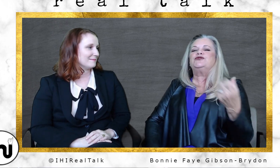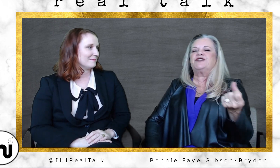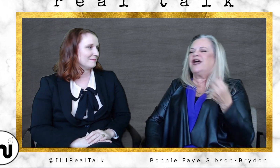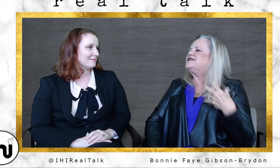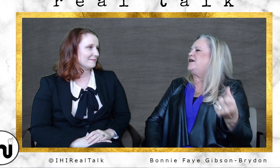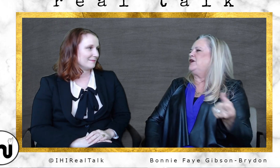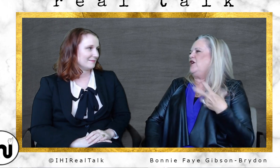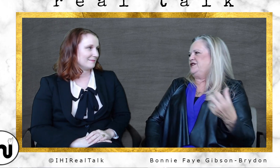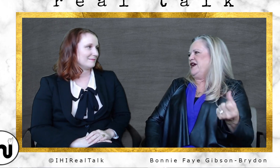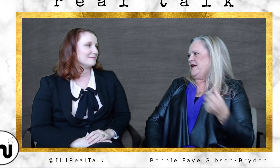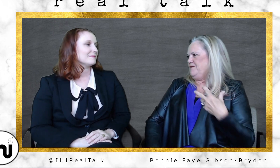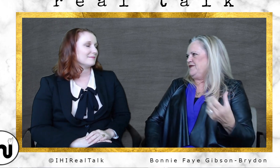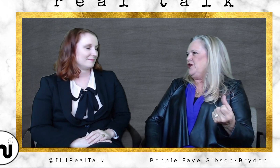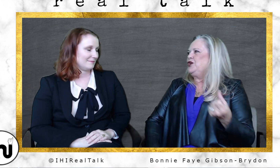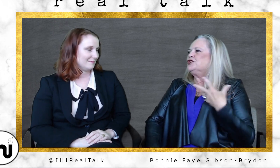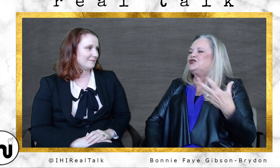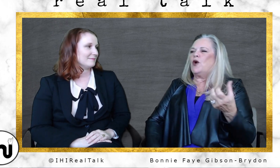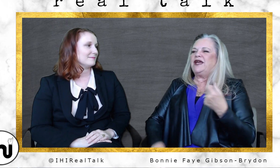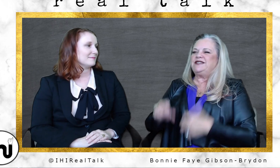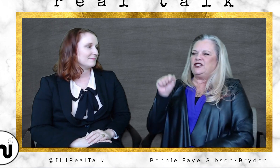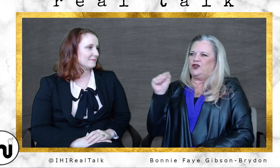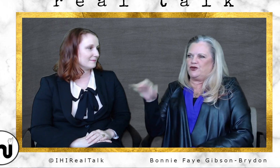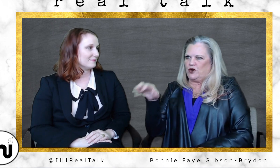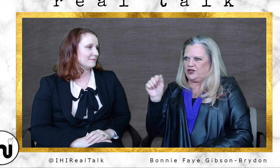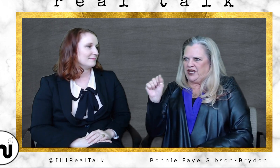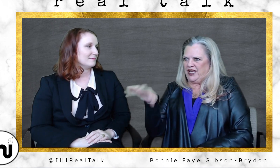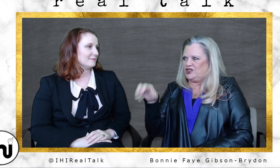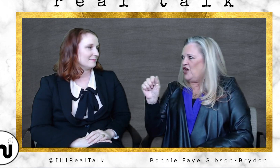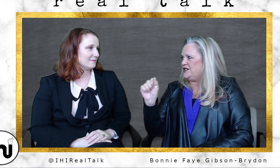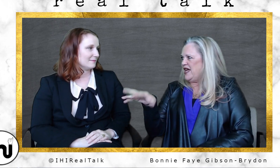signs at me all the time. So I tend to throw signs all the time.